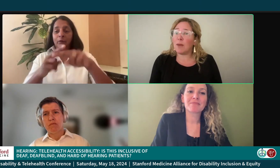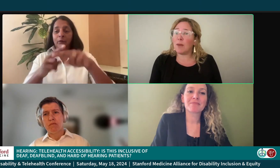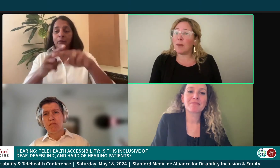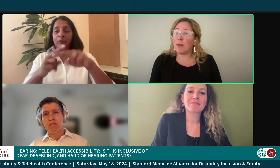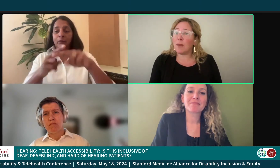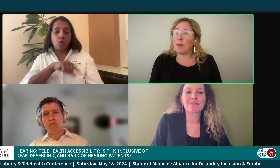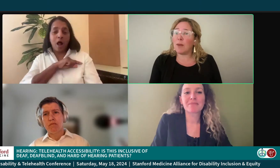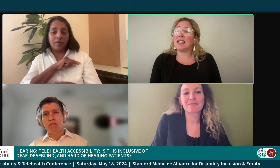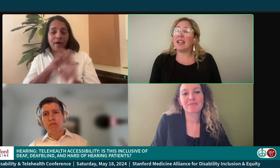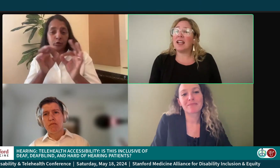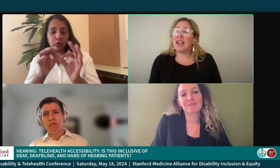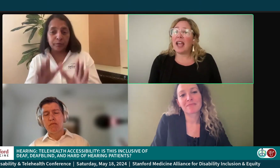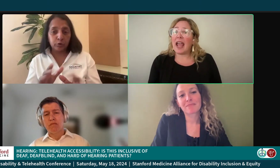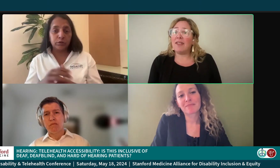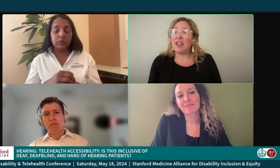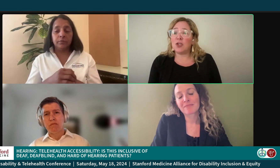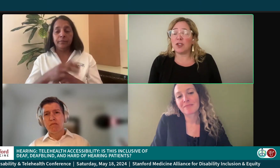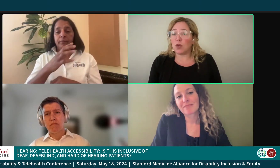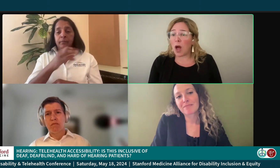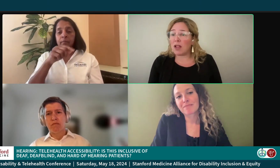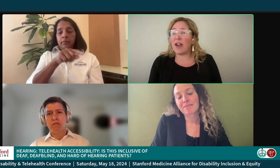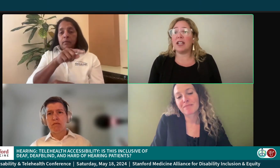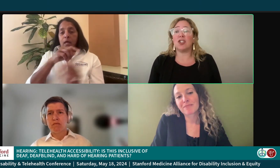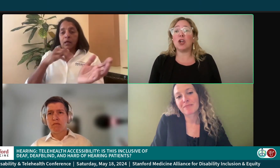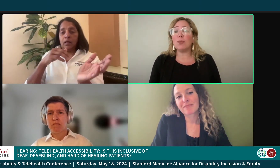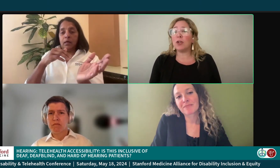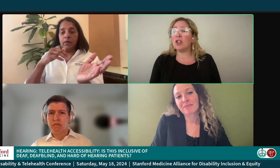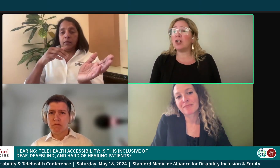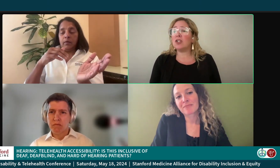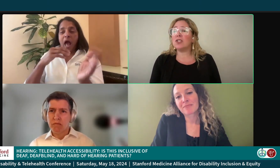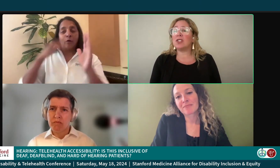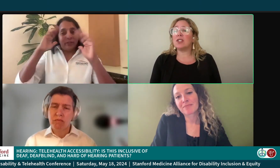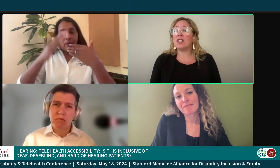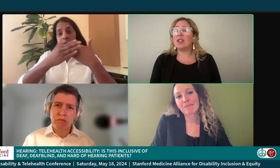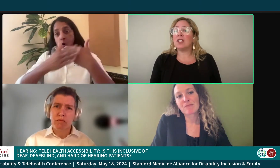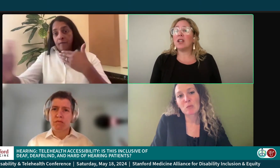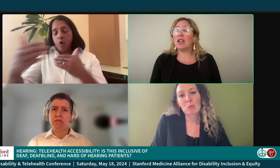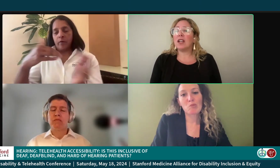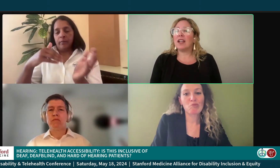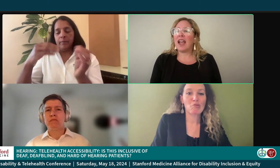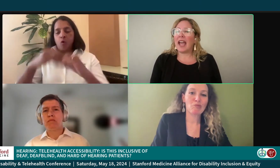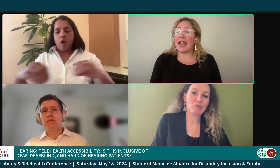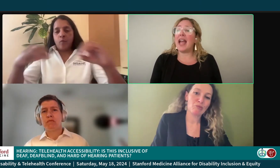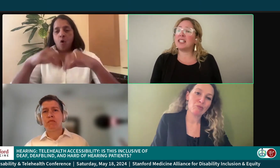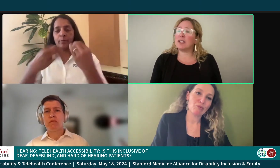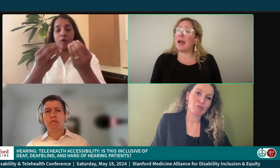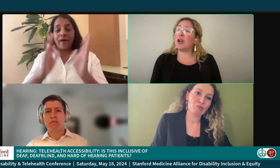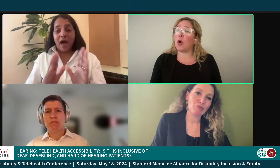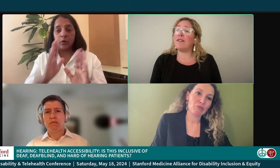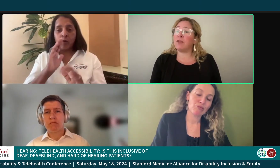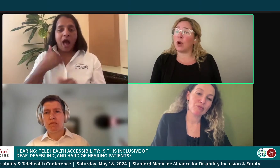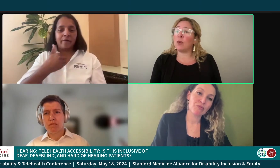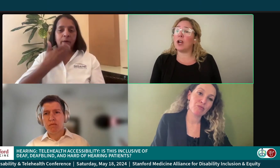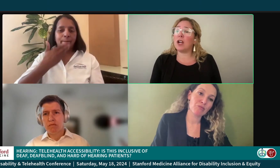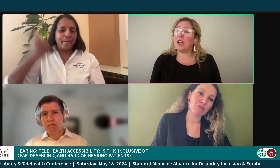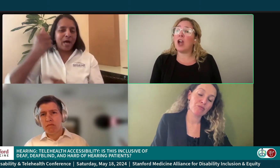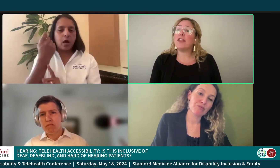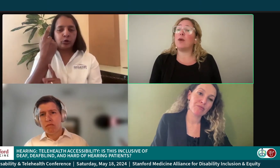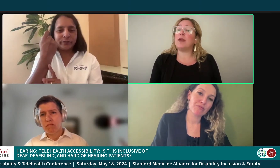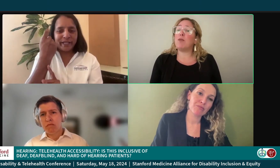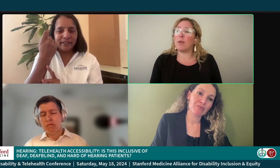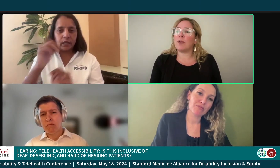compliance and the use of qualified interpreters. And I expect going forward, there'll be more